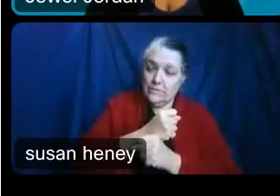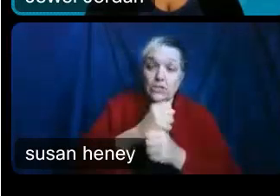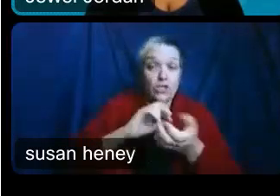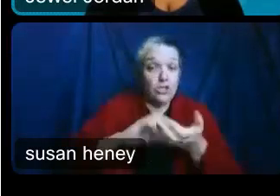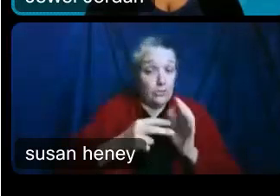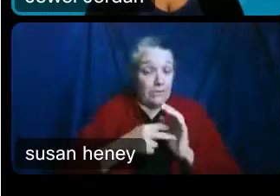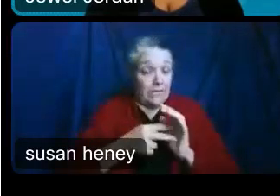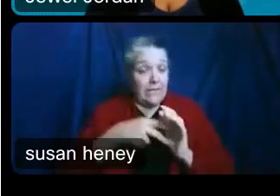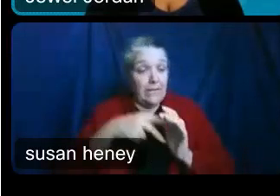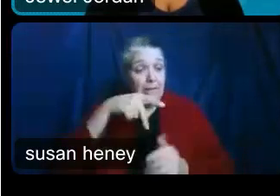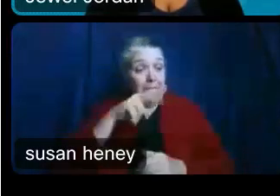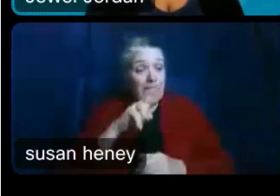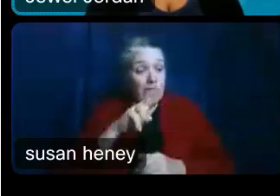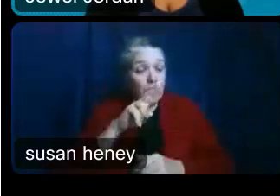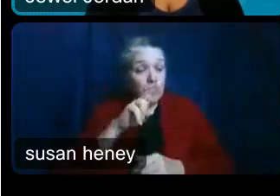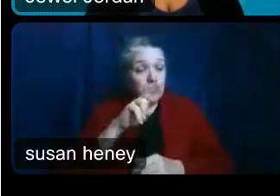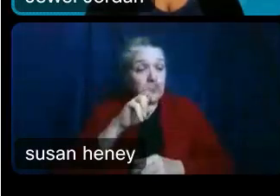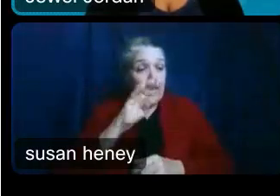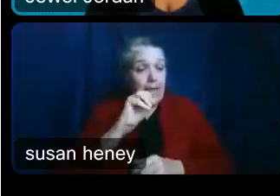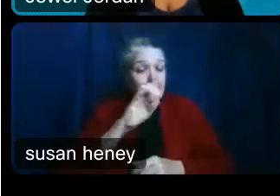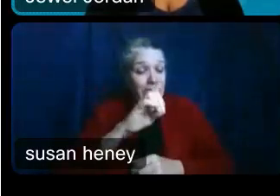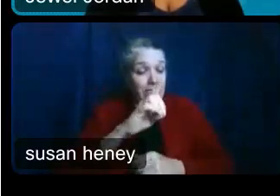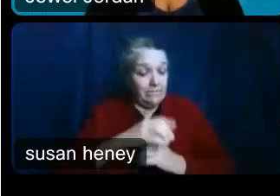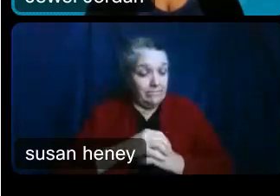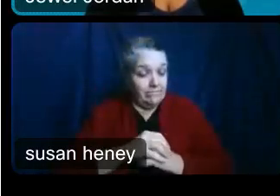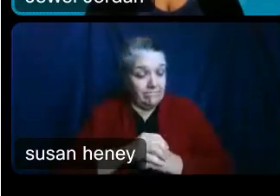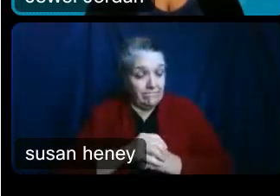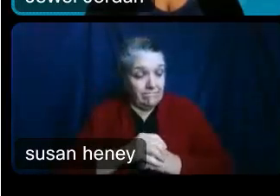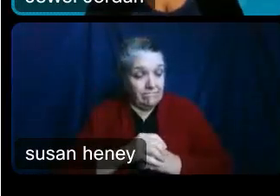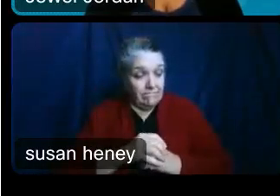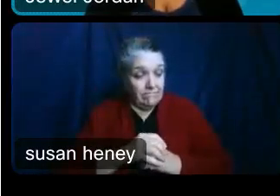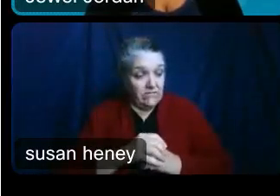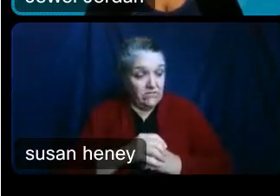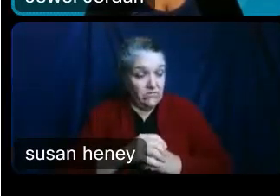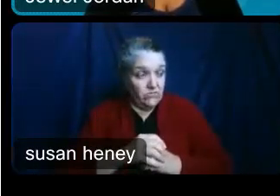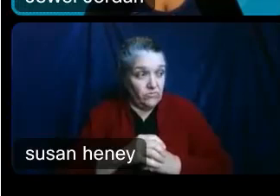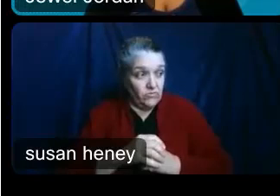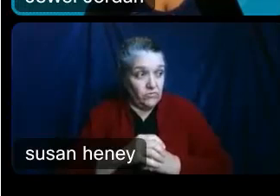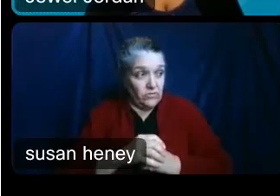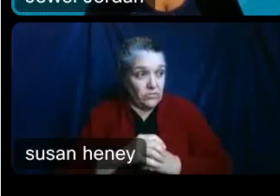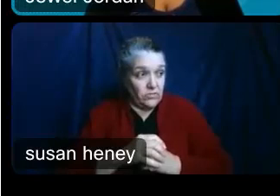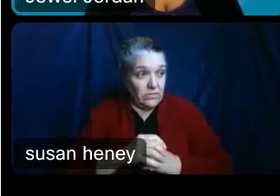Isaiah O'Rear: Yeah, >> Michael Starsinic: Okay. Generally speaking,